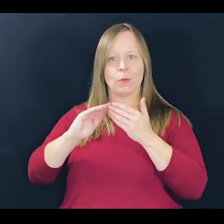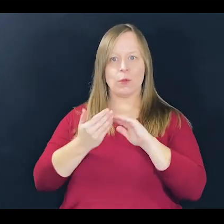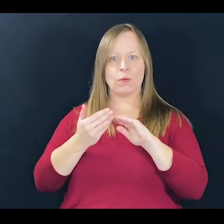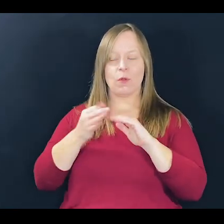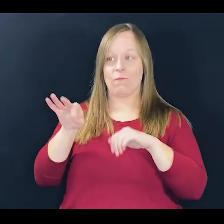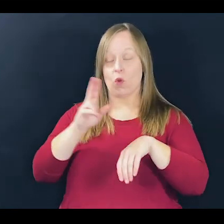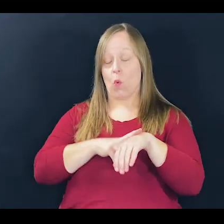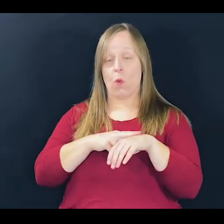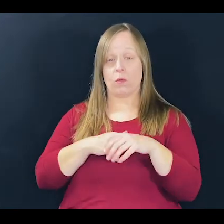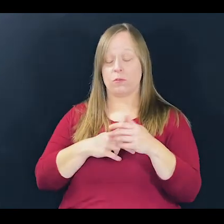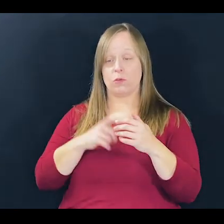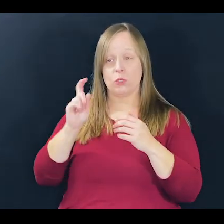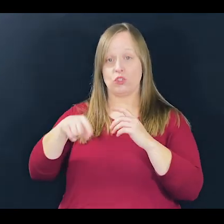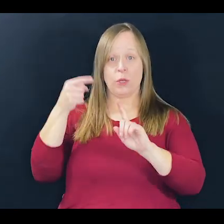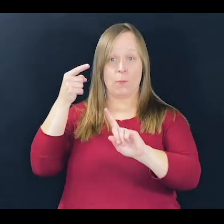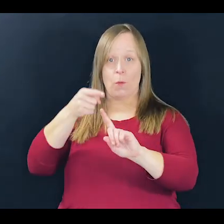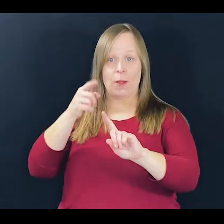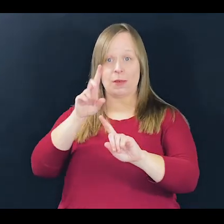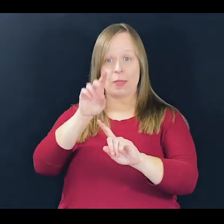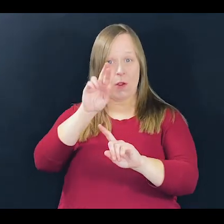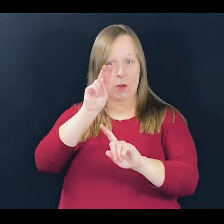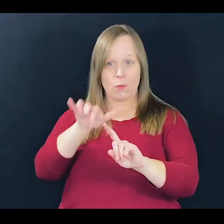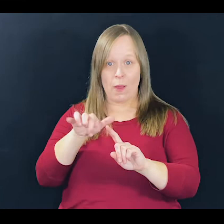which is of course something that I think we should point out that DRNY is